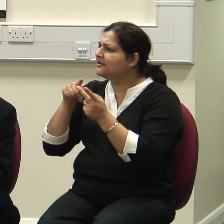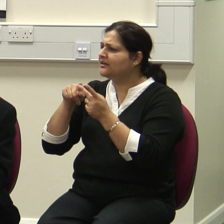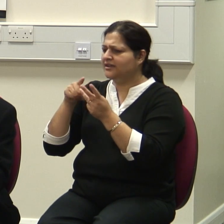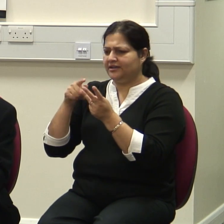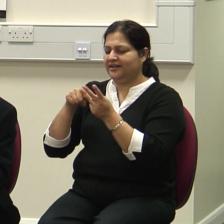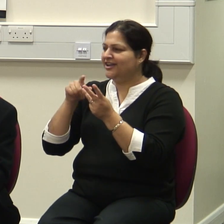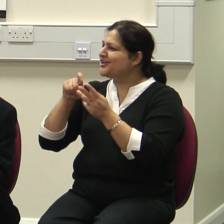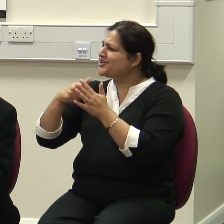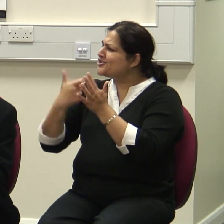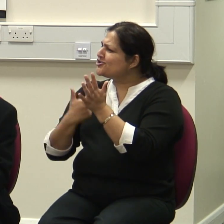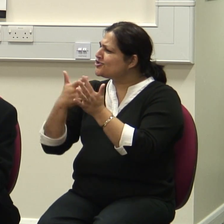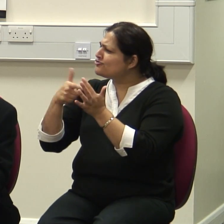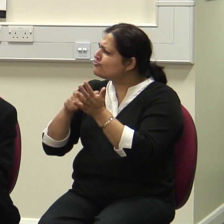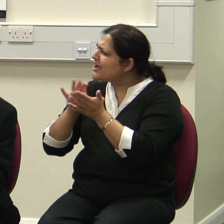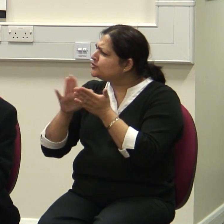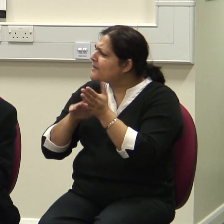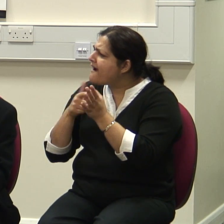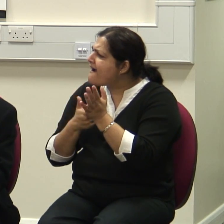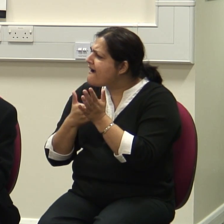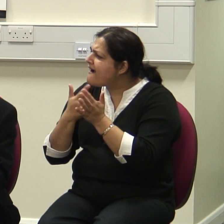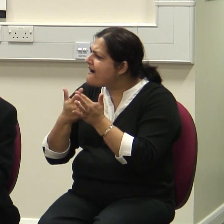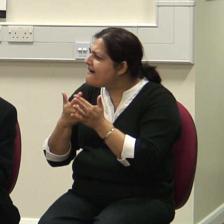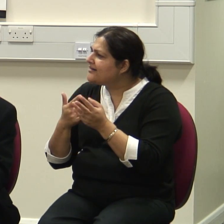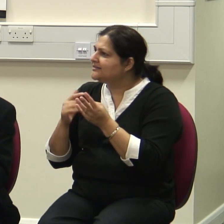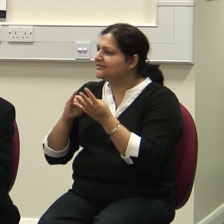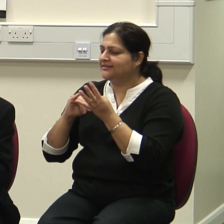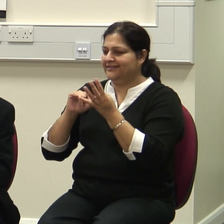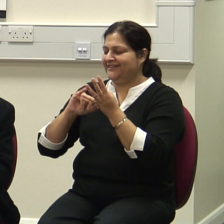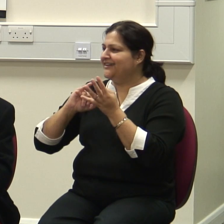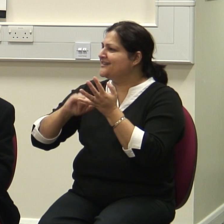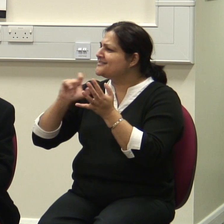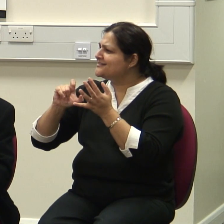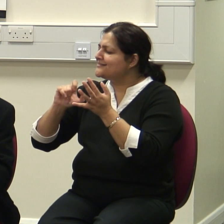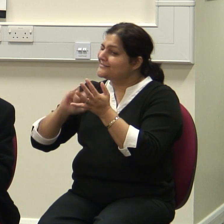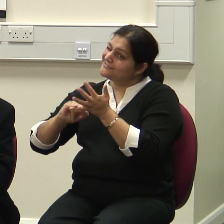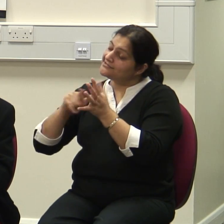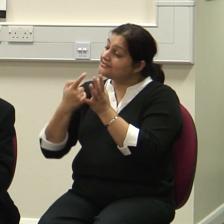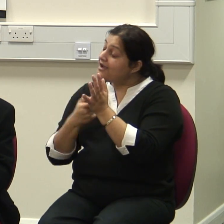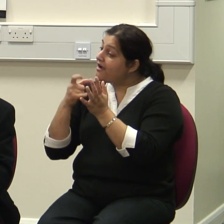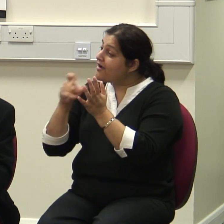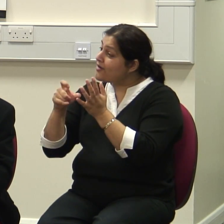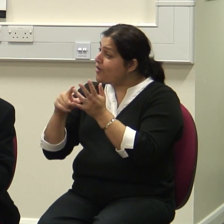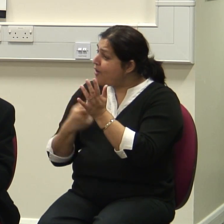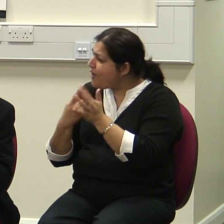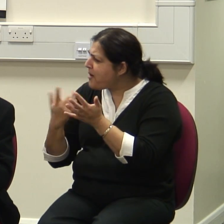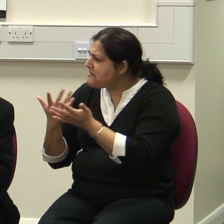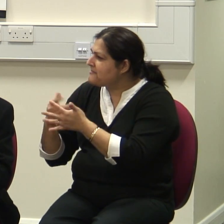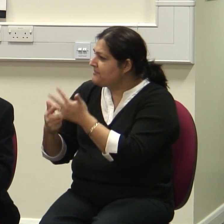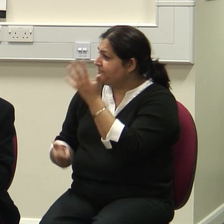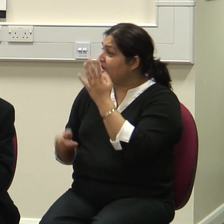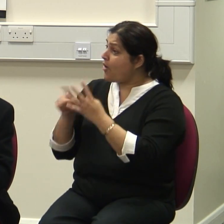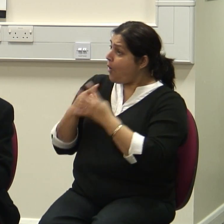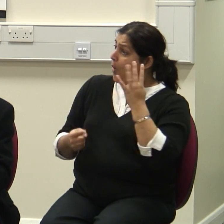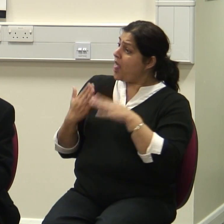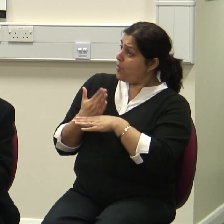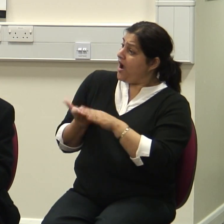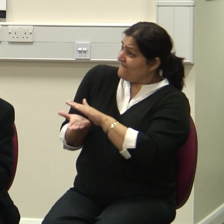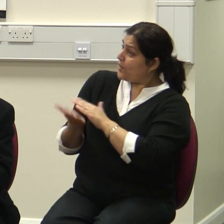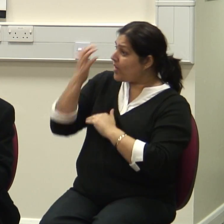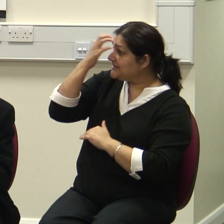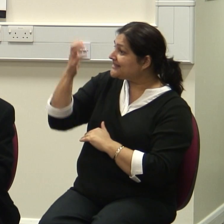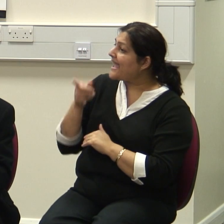so on. . They were all state employees. The kind of anti-Semitism that prevailed in